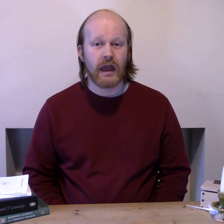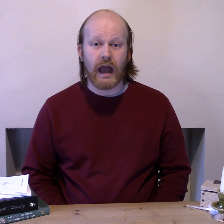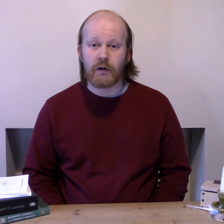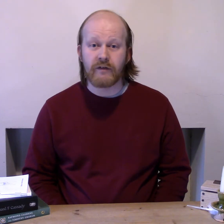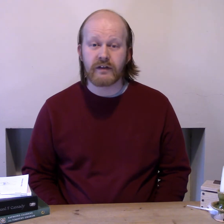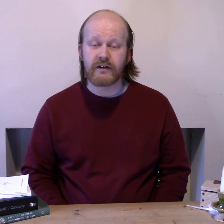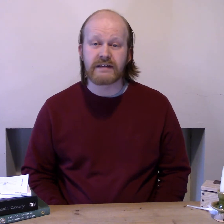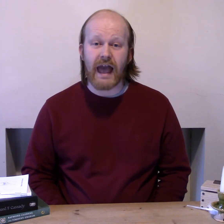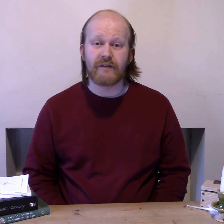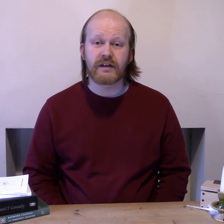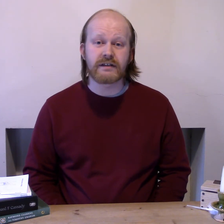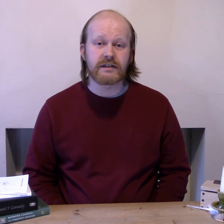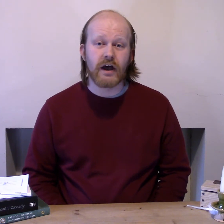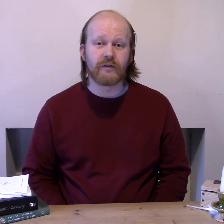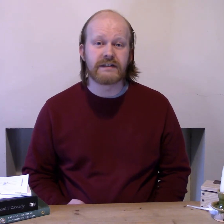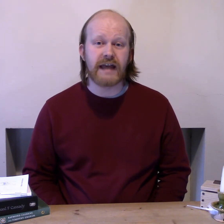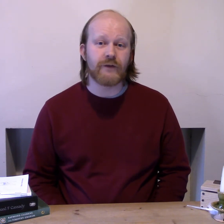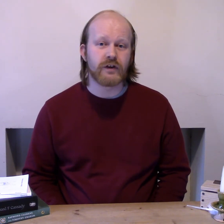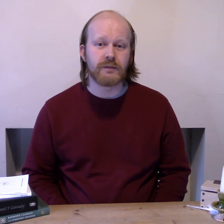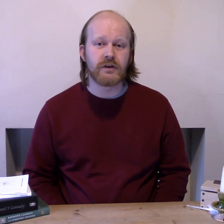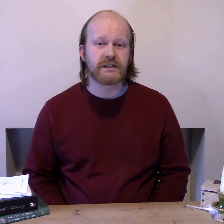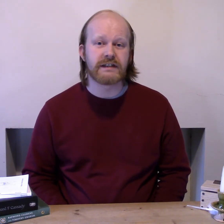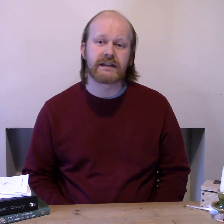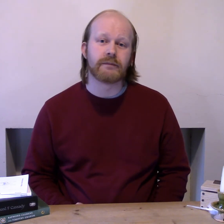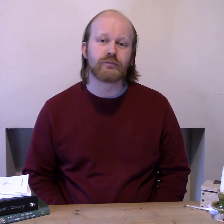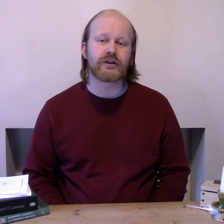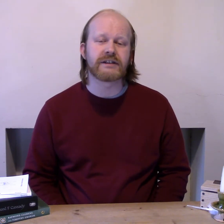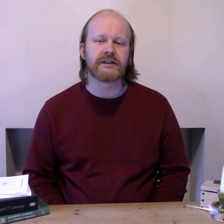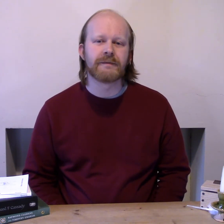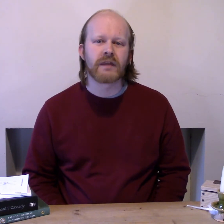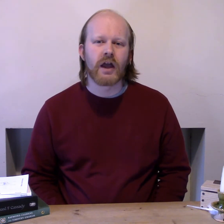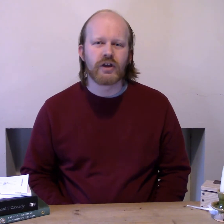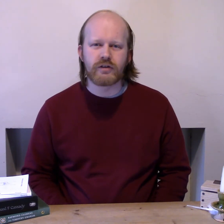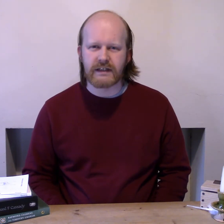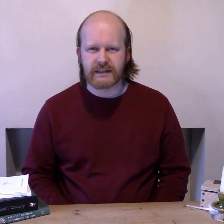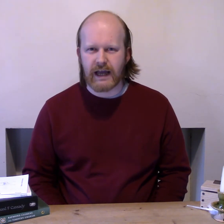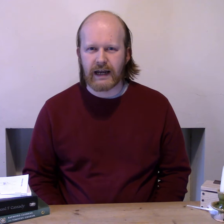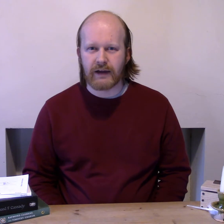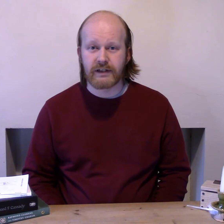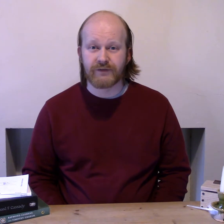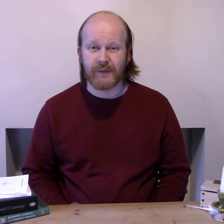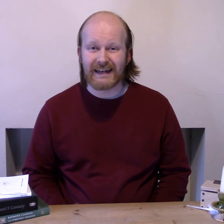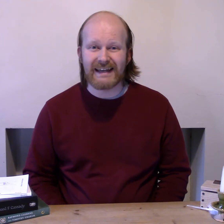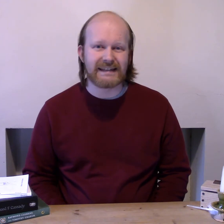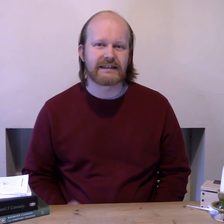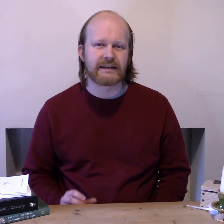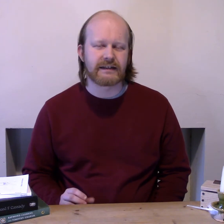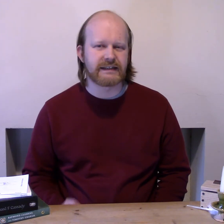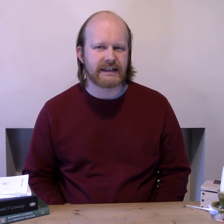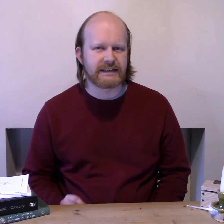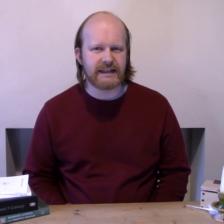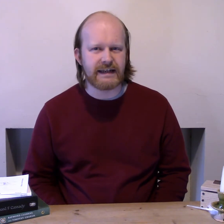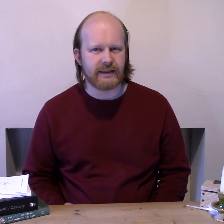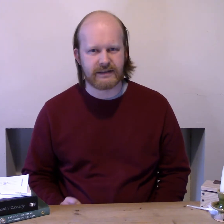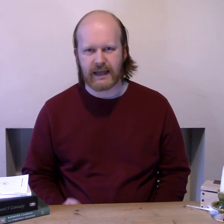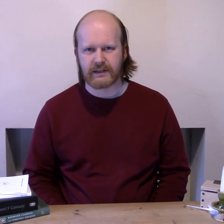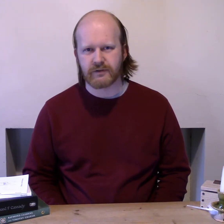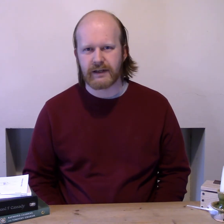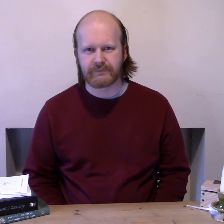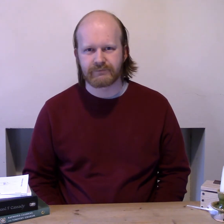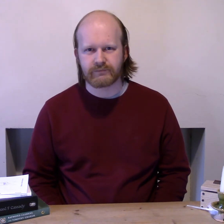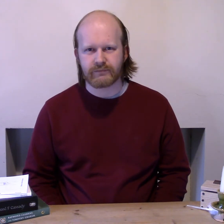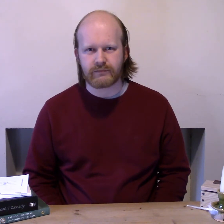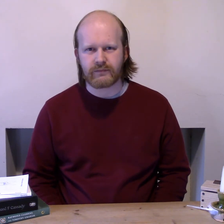however there is evidence of D/deaf communities in Britain using sign language from at least the 16th century.